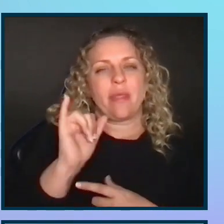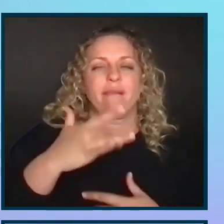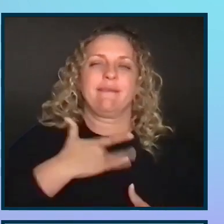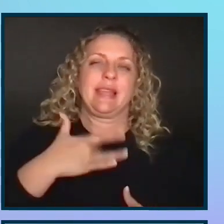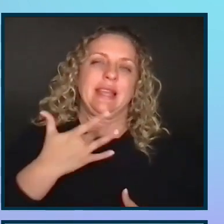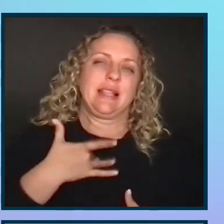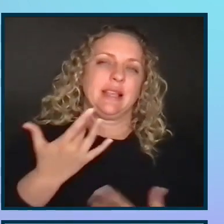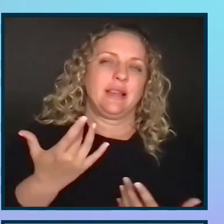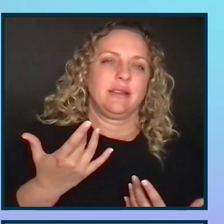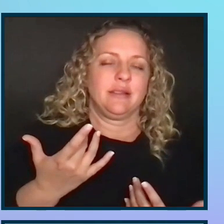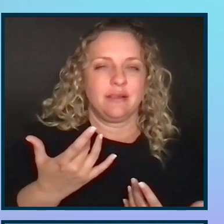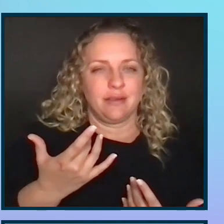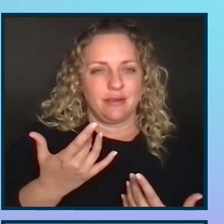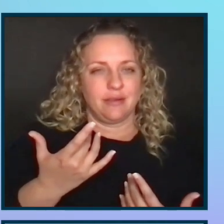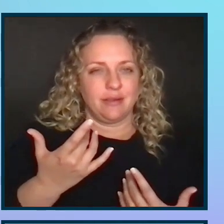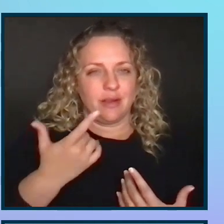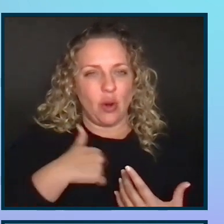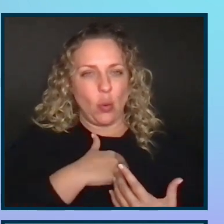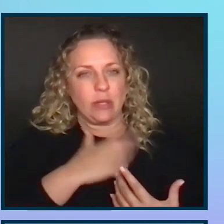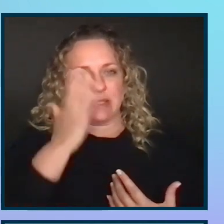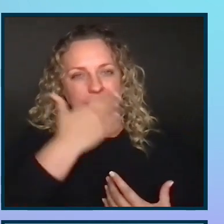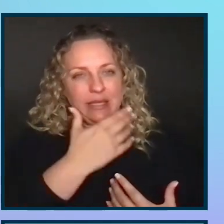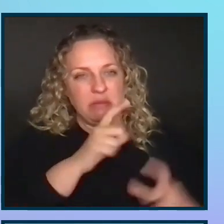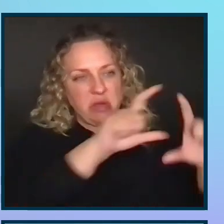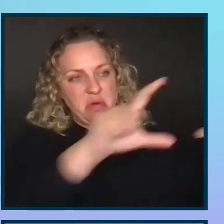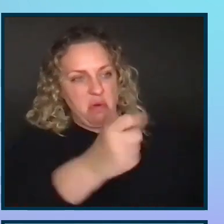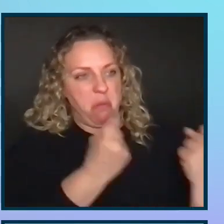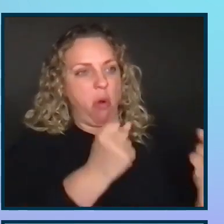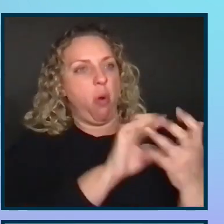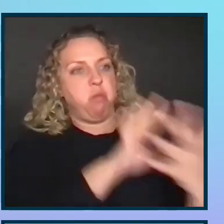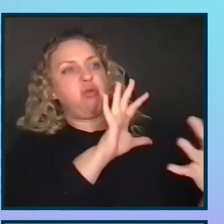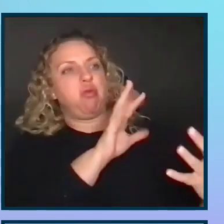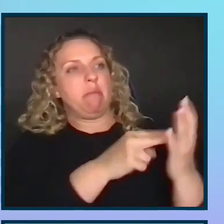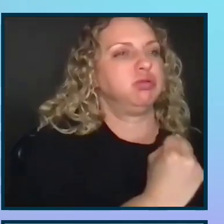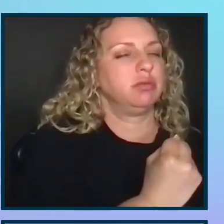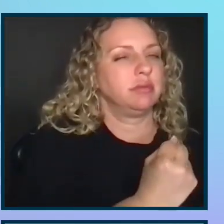we were shouting more than discussing a topic with our users. And then related to that,